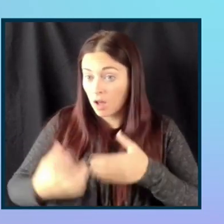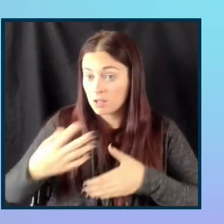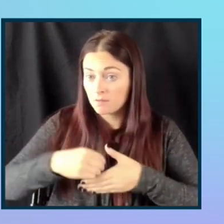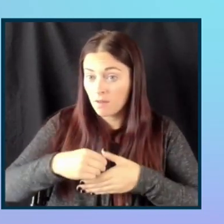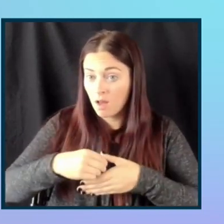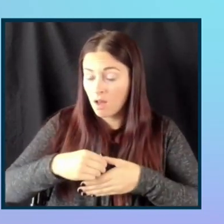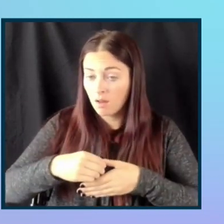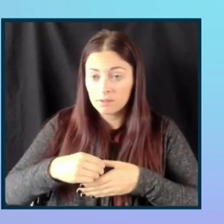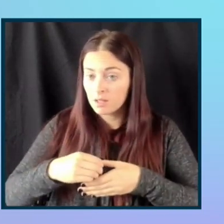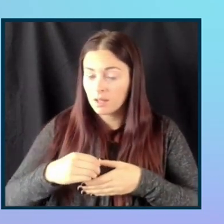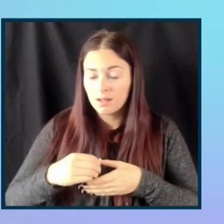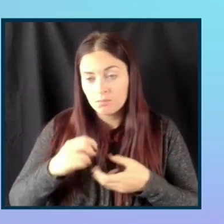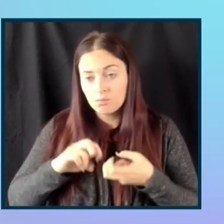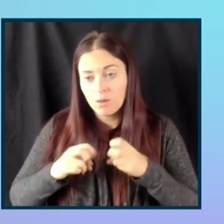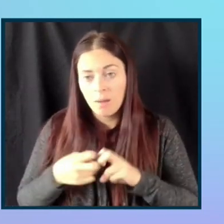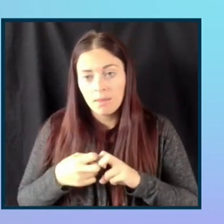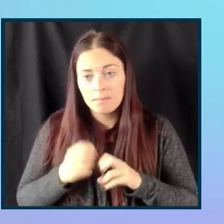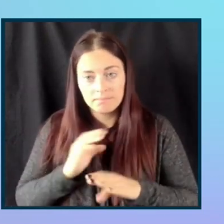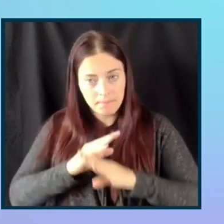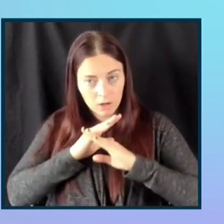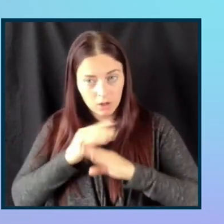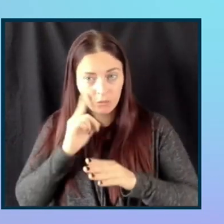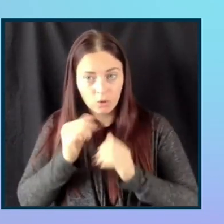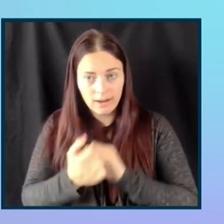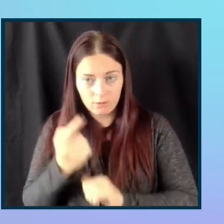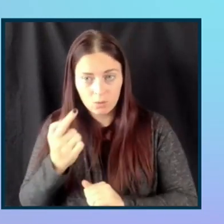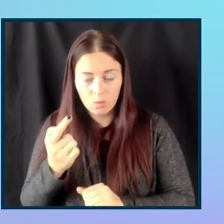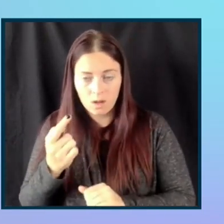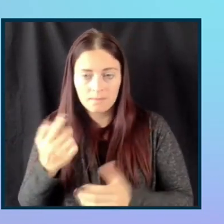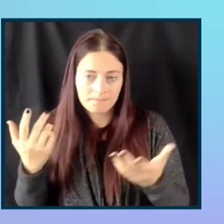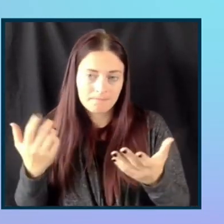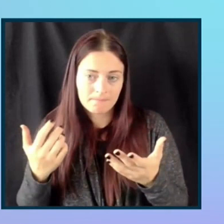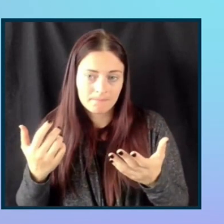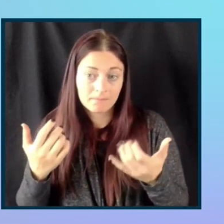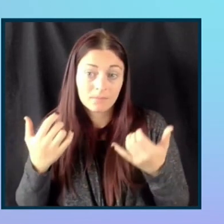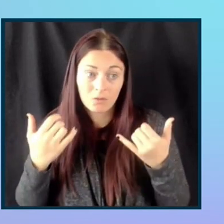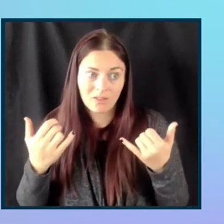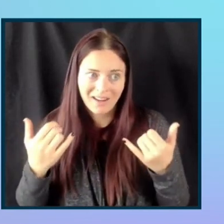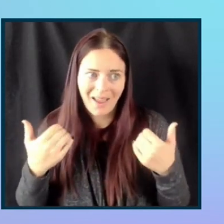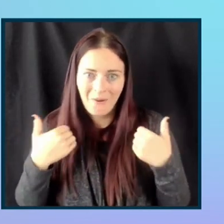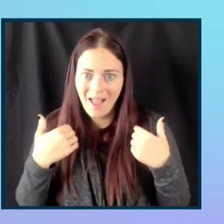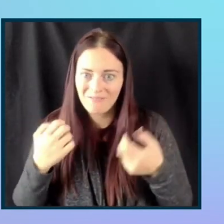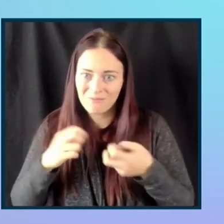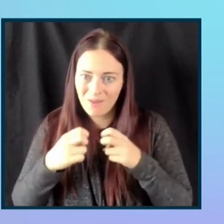It's a problem for everybody, which we all have, and in fact, some we're currently having in some work we're doing.